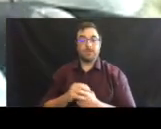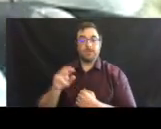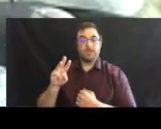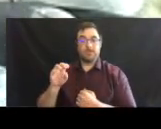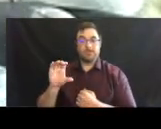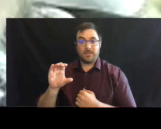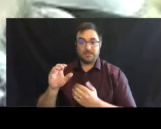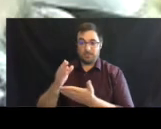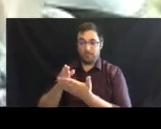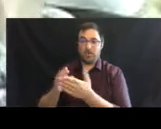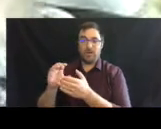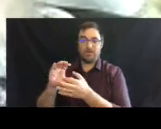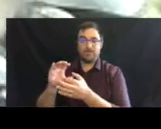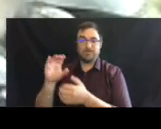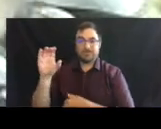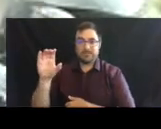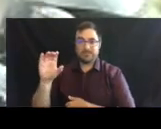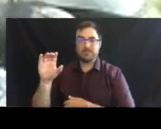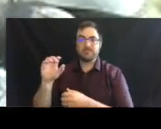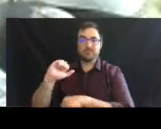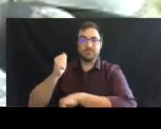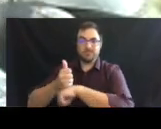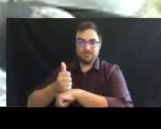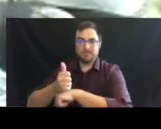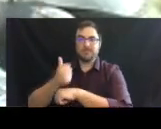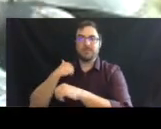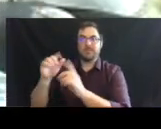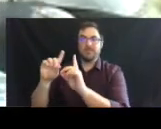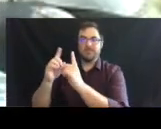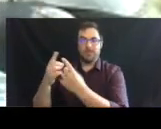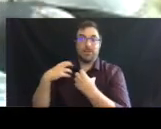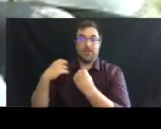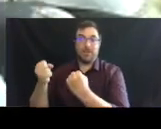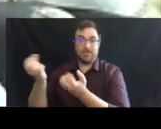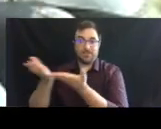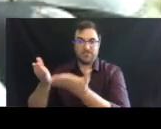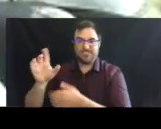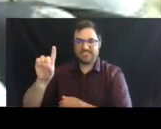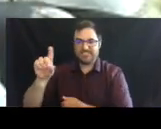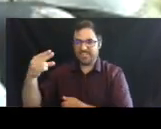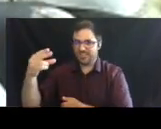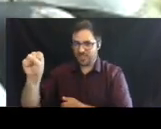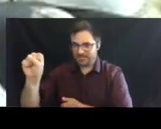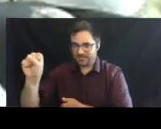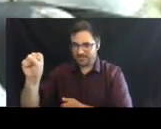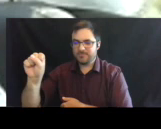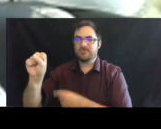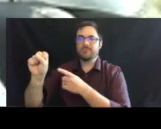is co-located in the Department of Health Services. We have a really close working relationship with